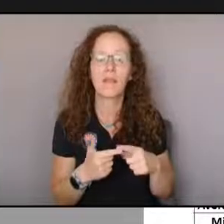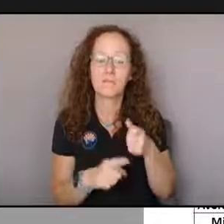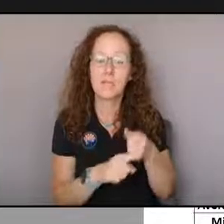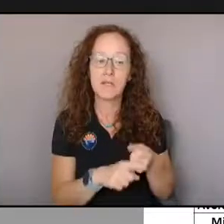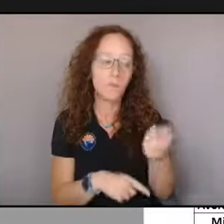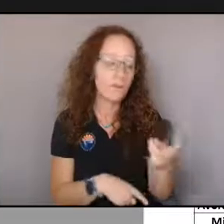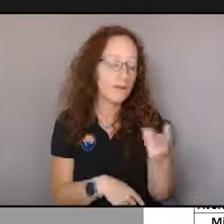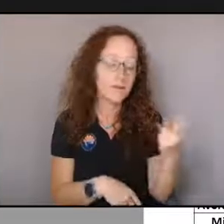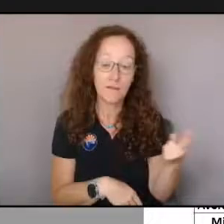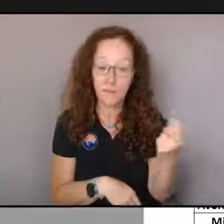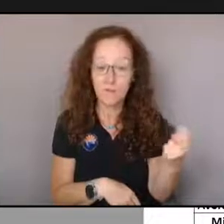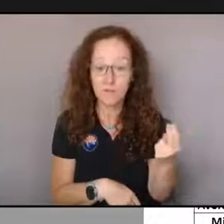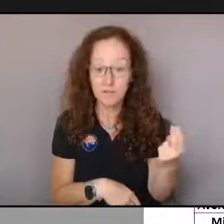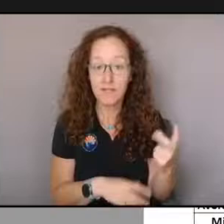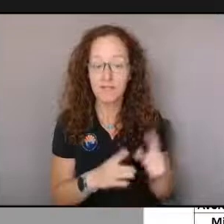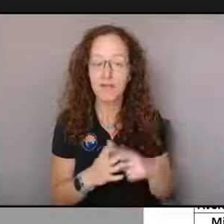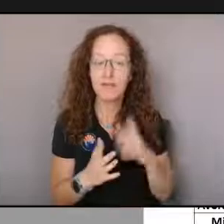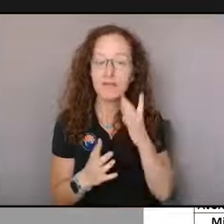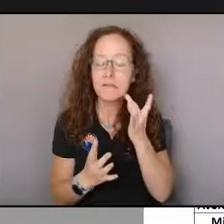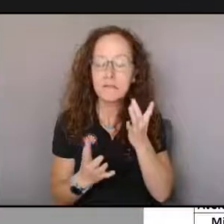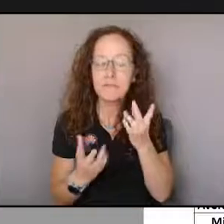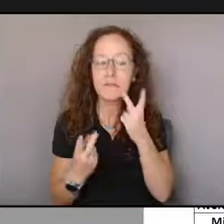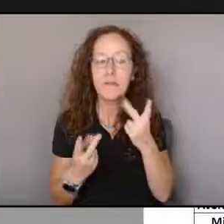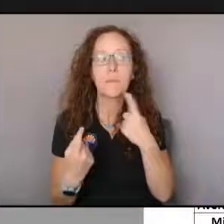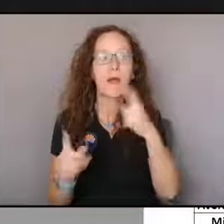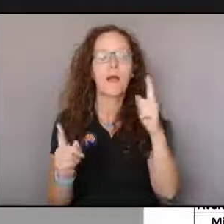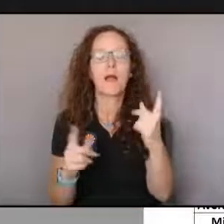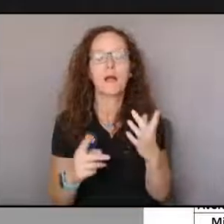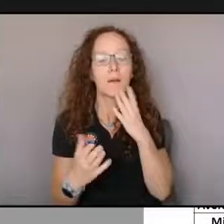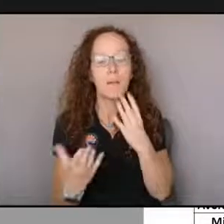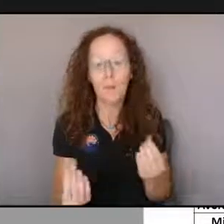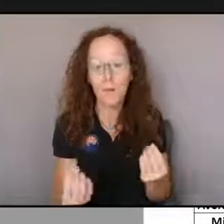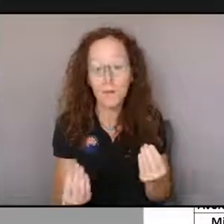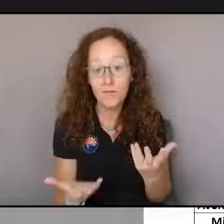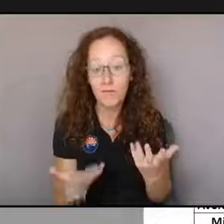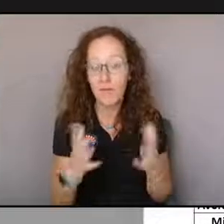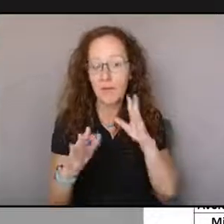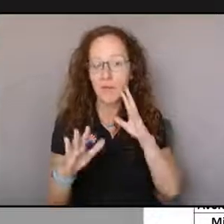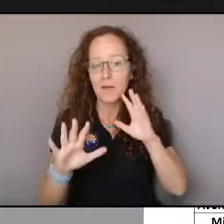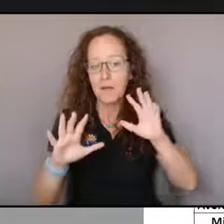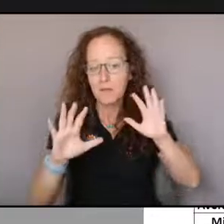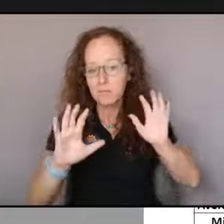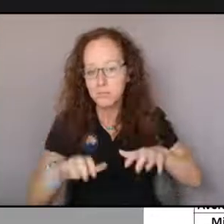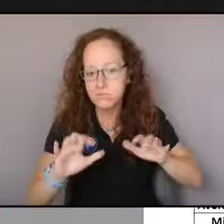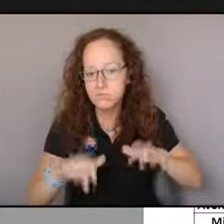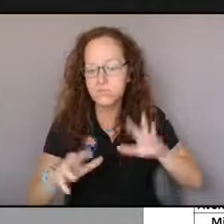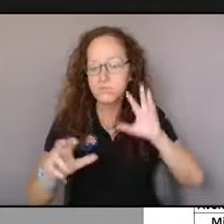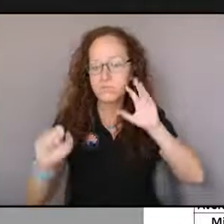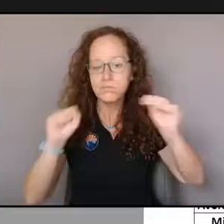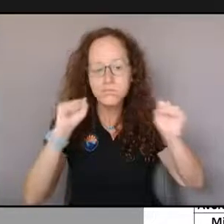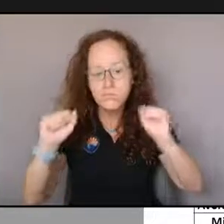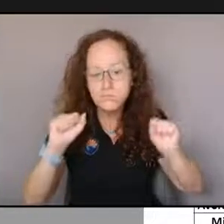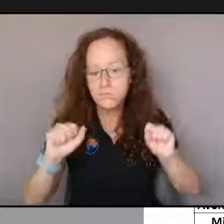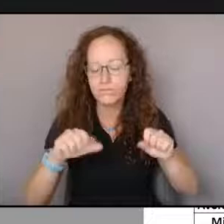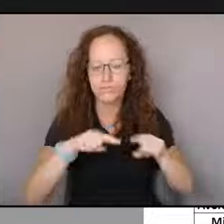AS WE GET INTO WEDNESDAY, THURSDAY, WE ARE START TOGETHER SEE SOME MOISTURE COME IN. POSSIBLE THUNDERSTORMS. THOSE MAY BE DRY THUNDERSTORMS WITH